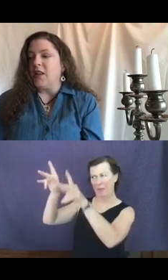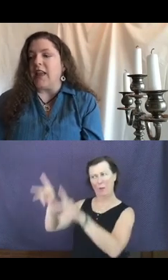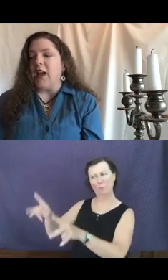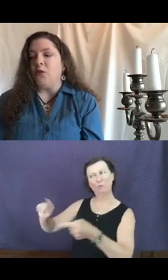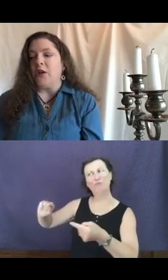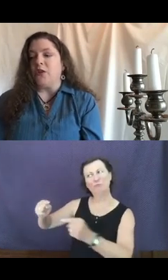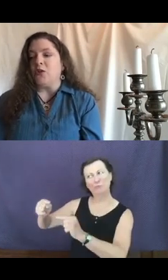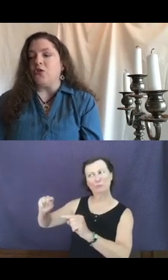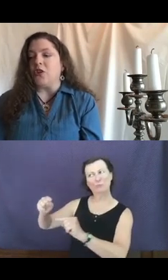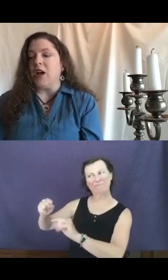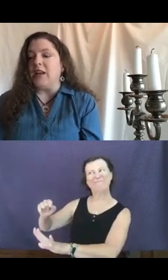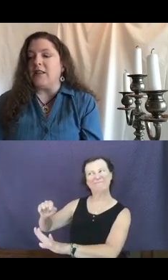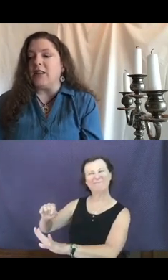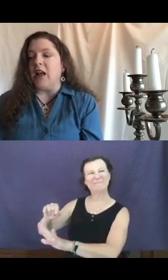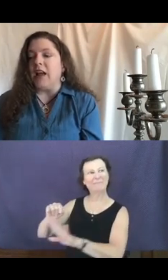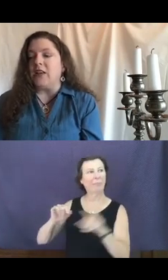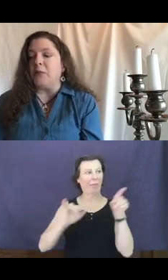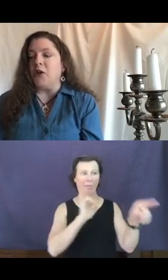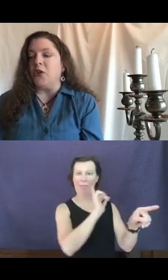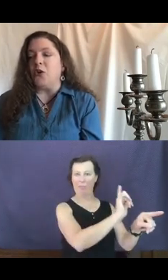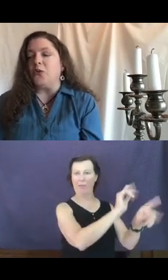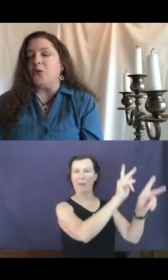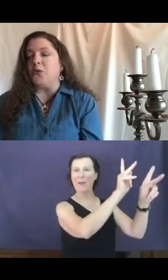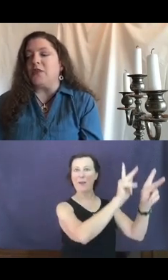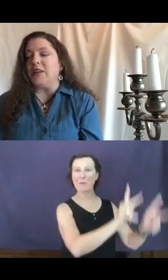that one who shines light upon those who sit